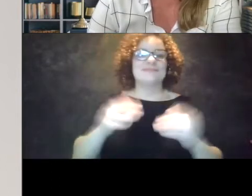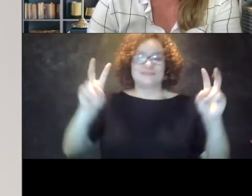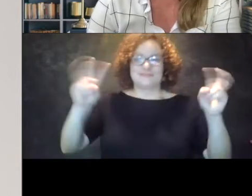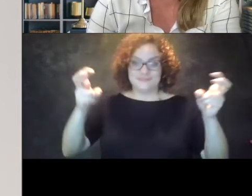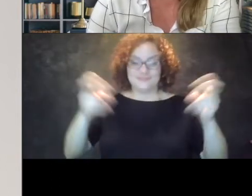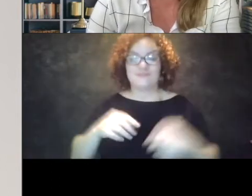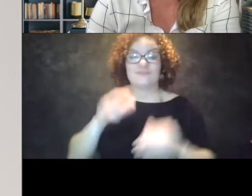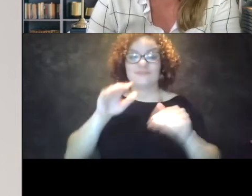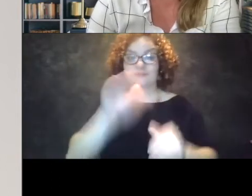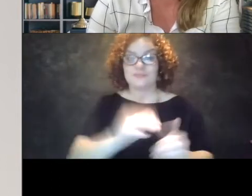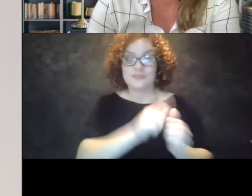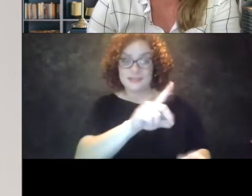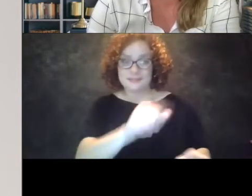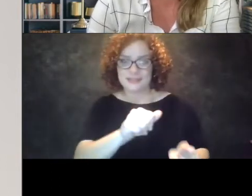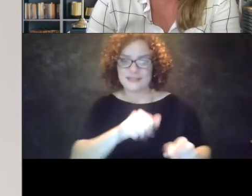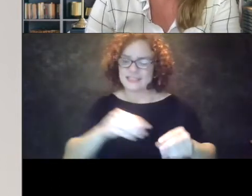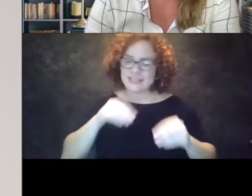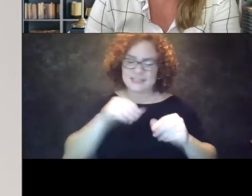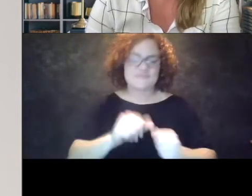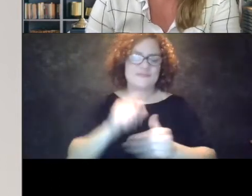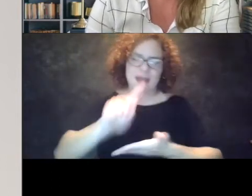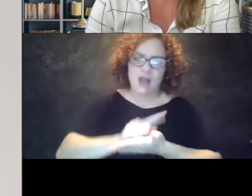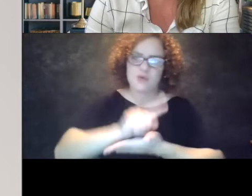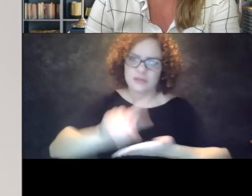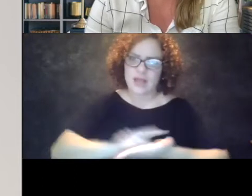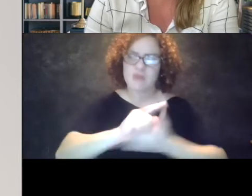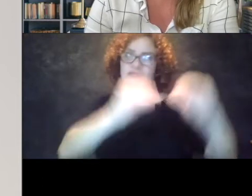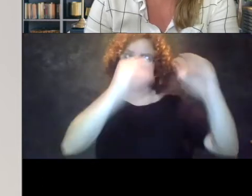being taught how to interact with others. But why don't we spend time teaching those